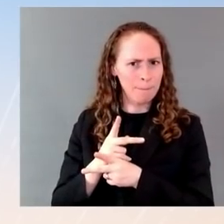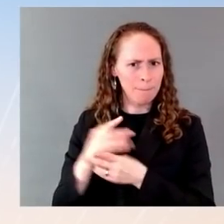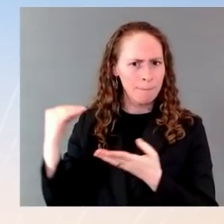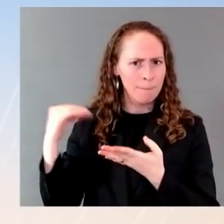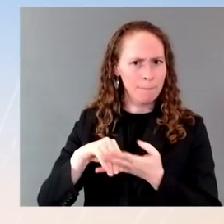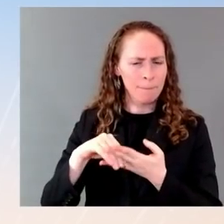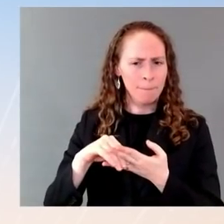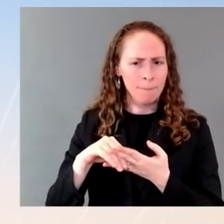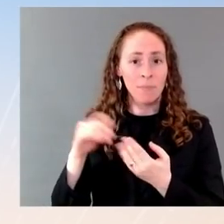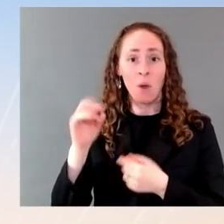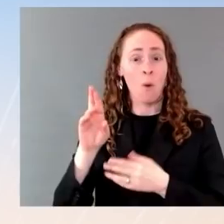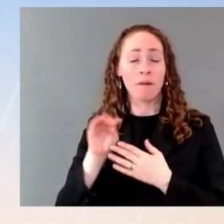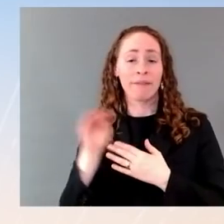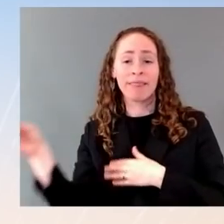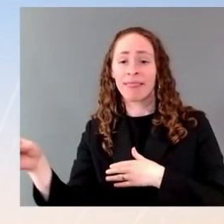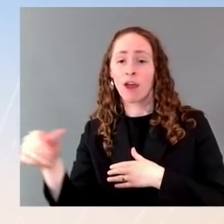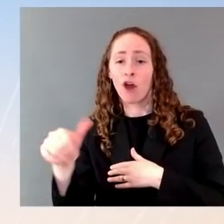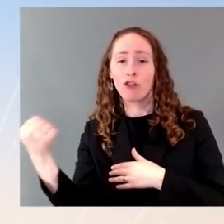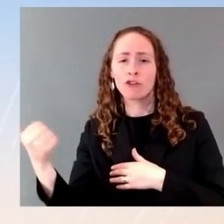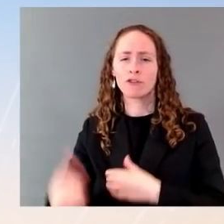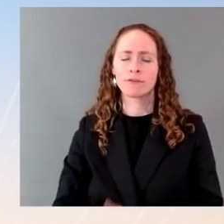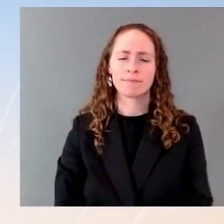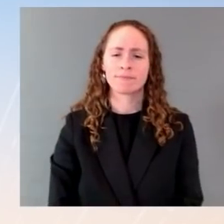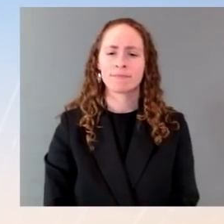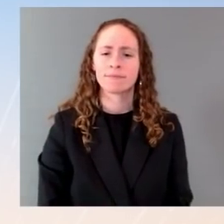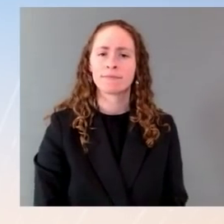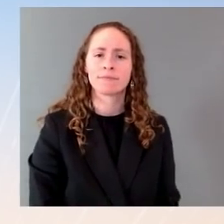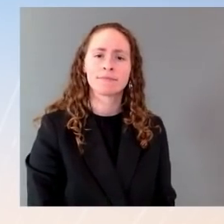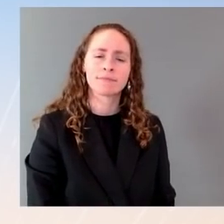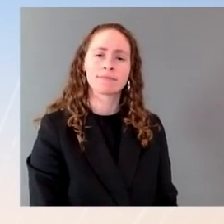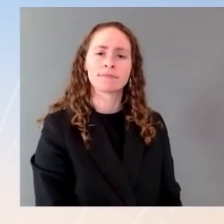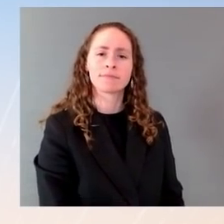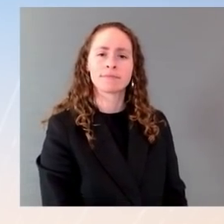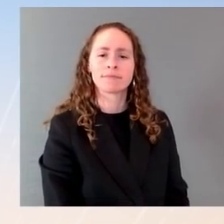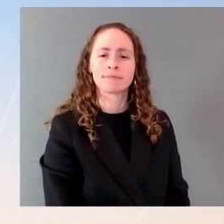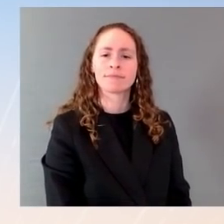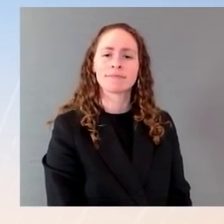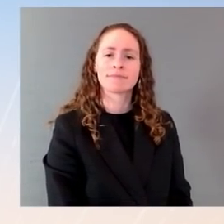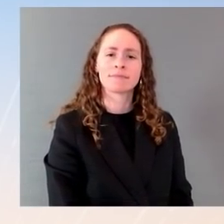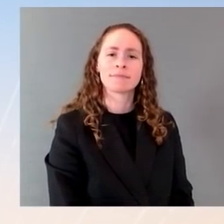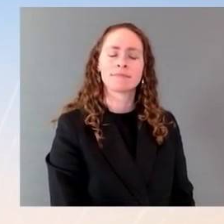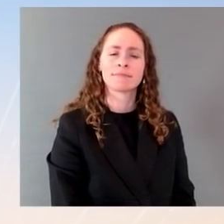We also fully recognize we need every single Democrat to support this bill in order to move it forward.